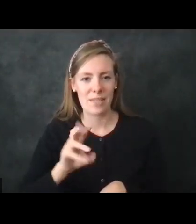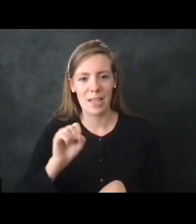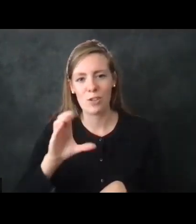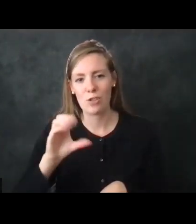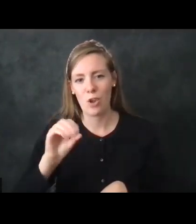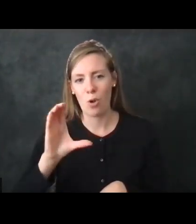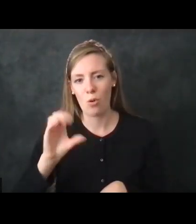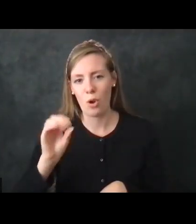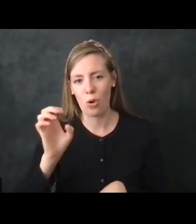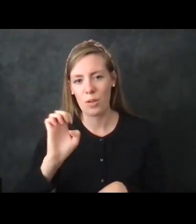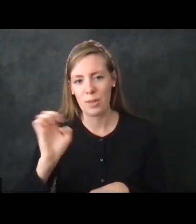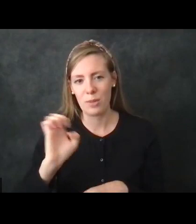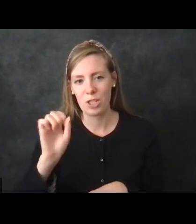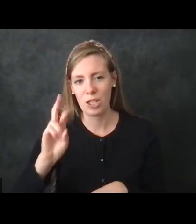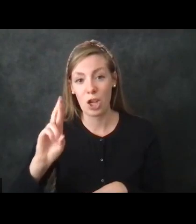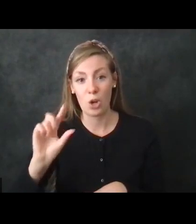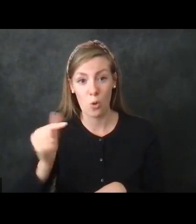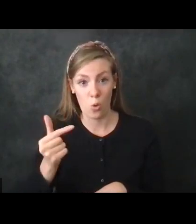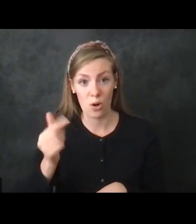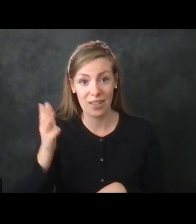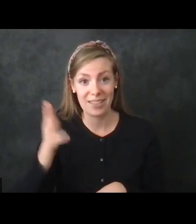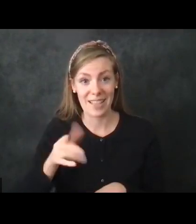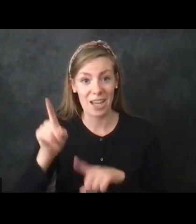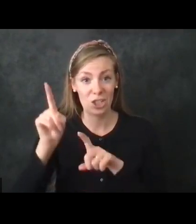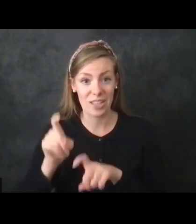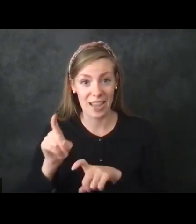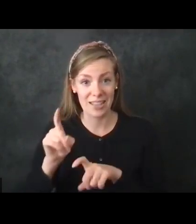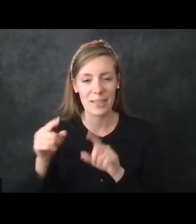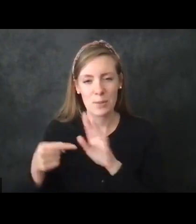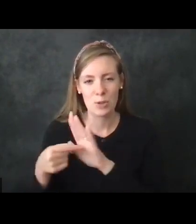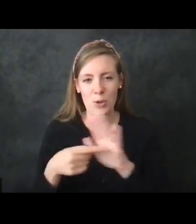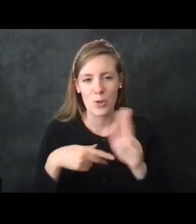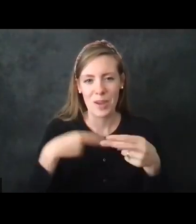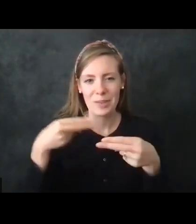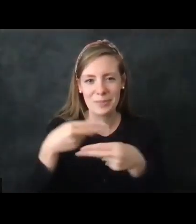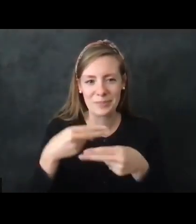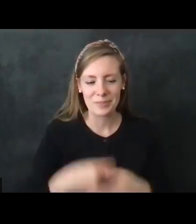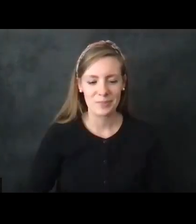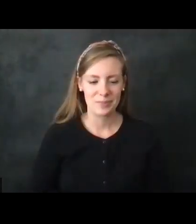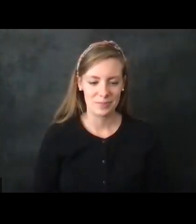I'll share my screen now so that we can look at that site together.